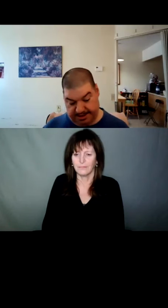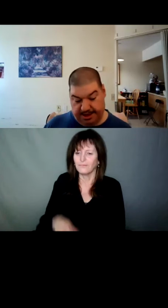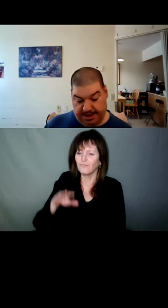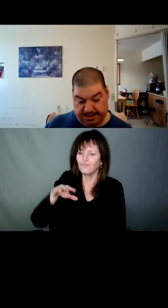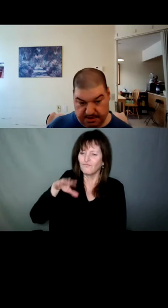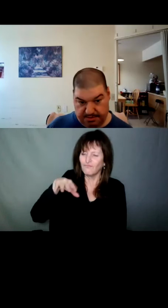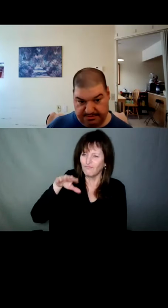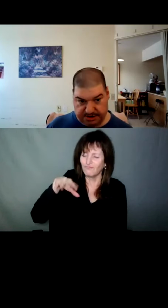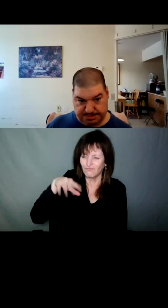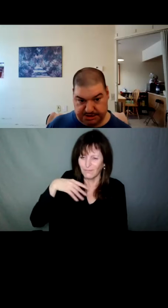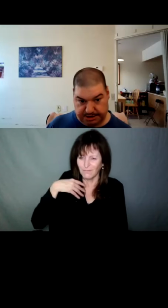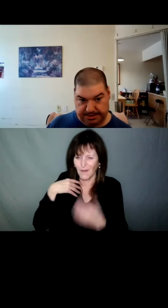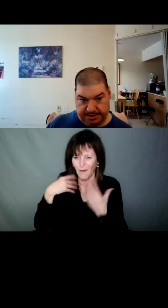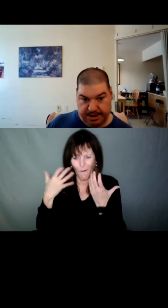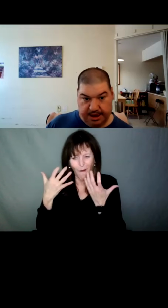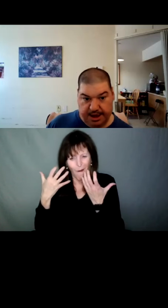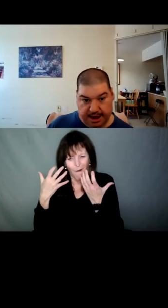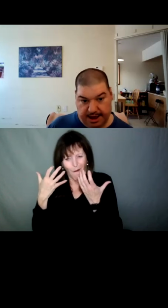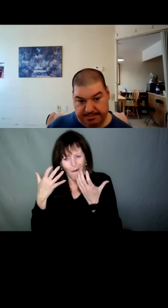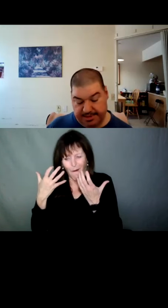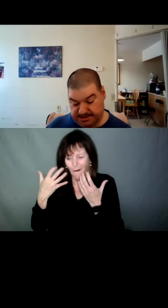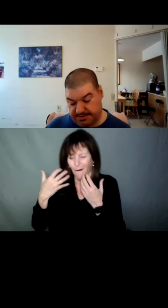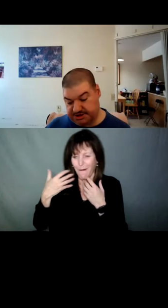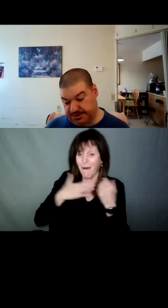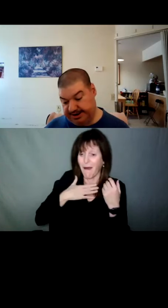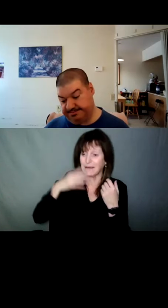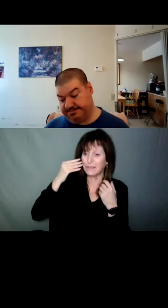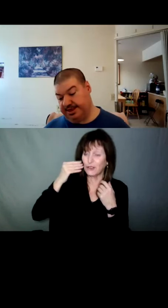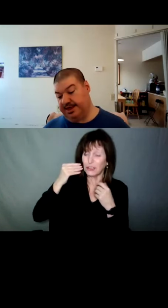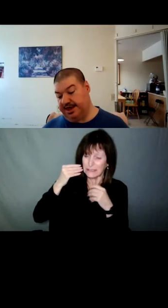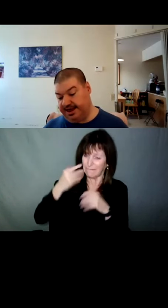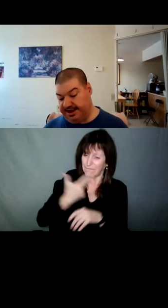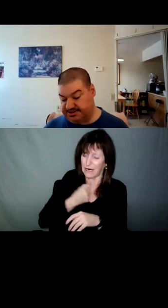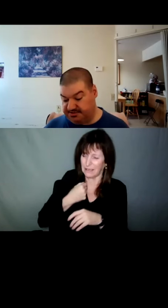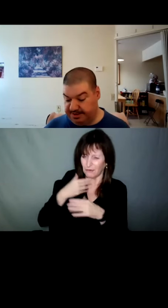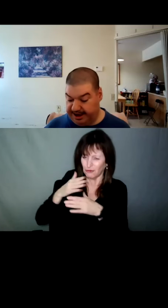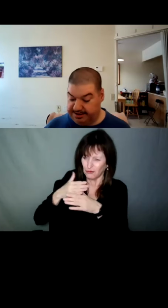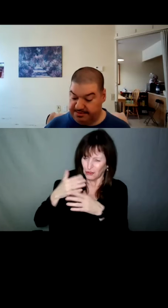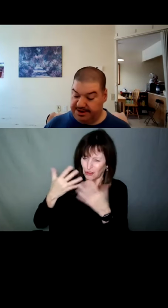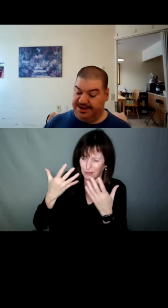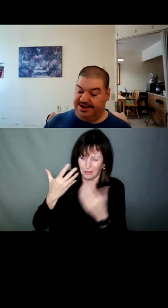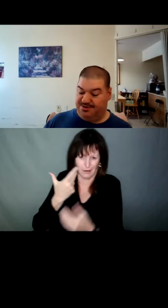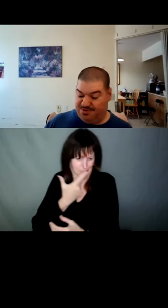So I just want to show you, my vaccine story and I will try to be quick. The first